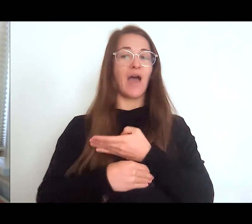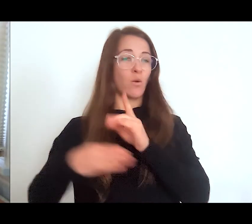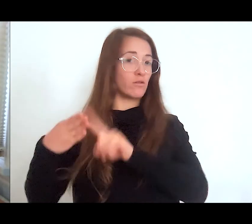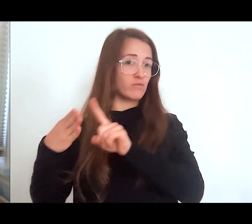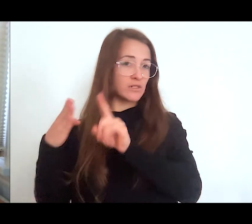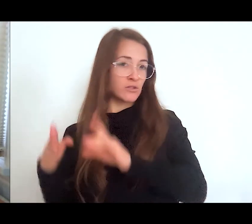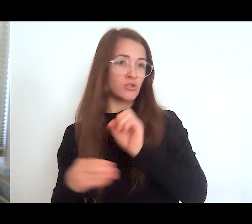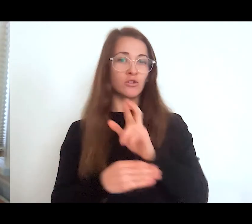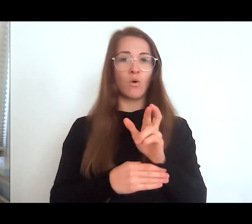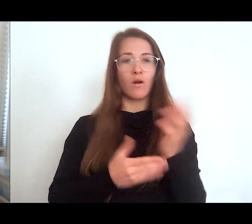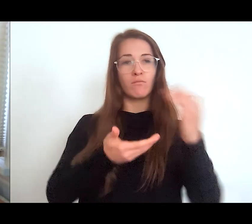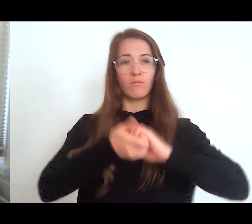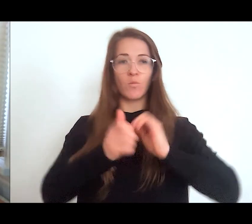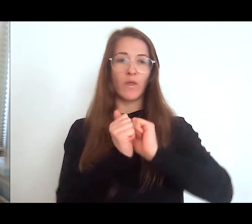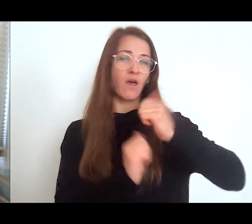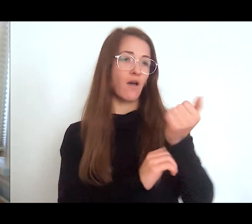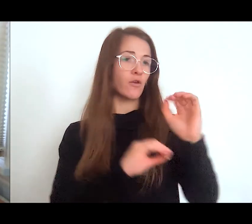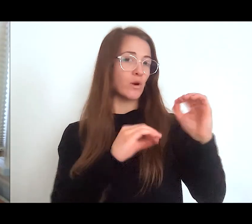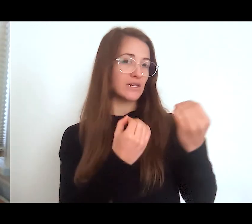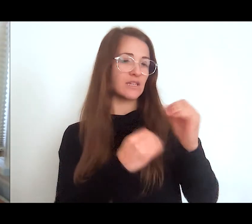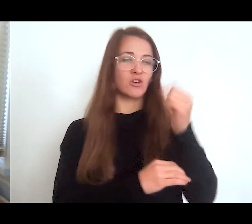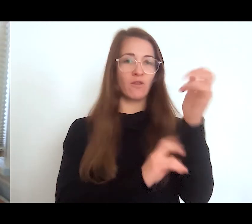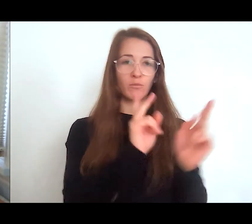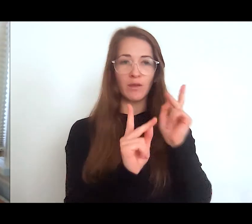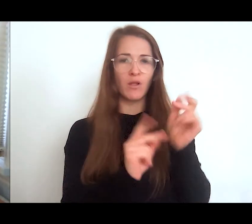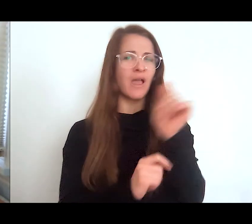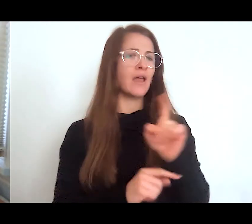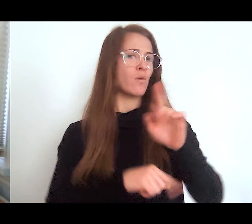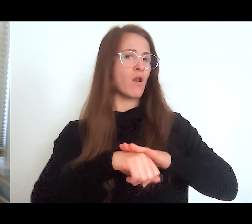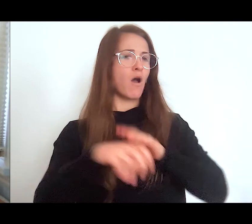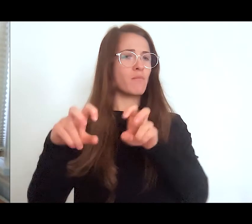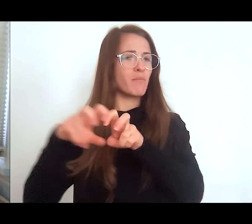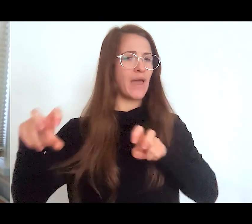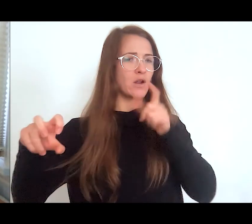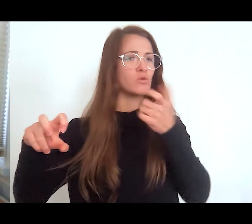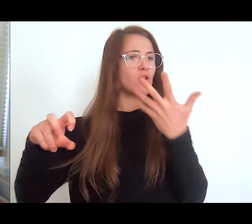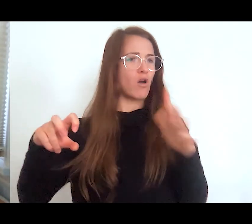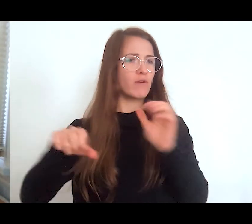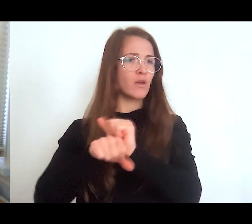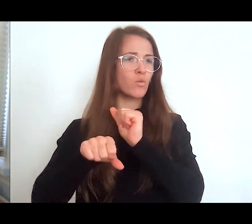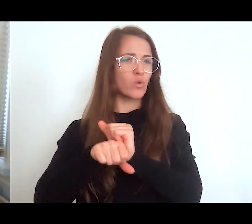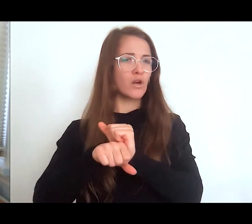ARE DONE BY OUR OWN RESEARCHERS OR WORKING WITH ORGANIZATIONS AND INDIVIDUALS? IS THERE ANYONE ON THE PANEL